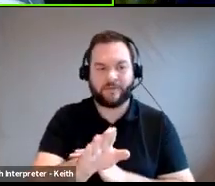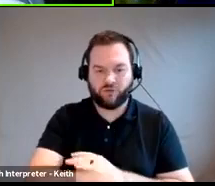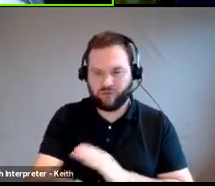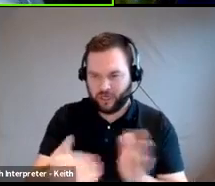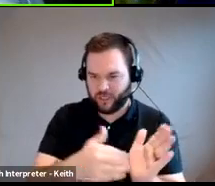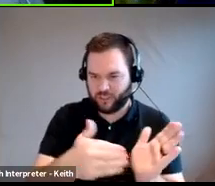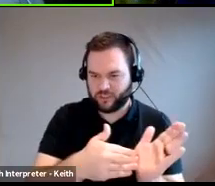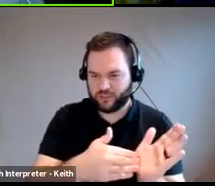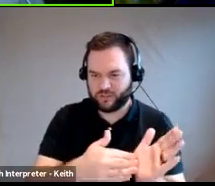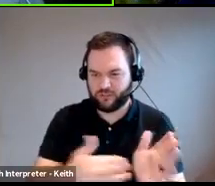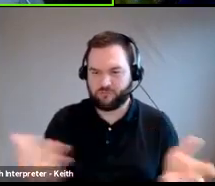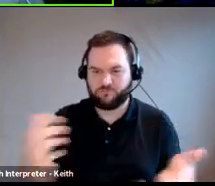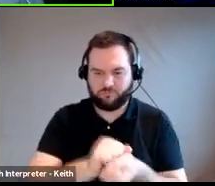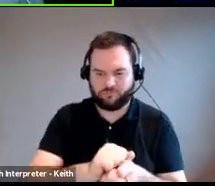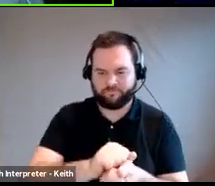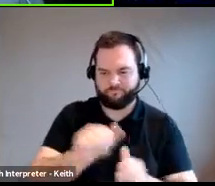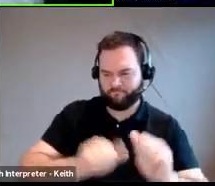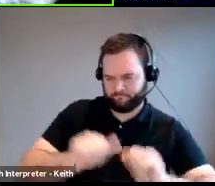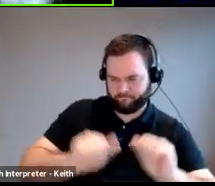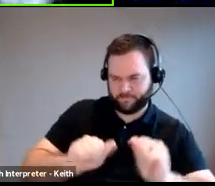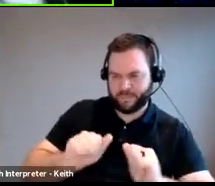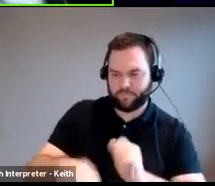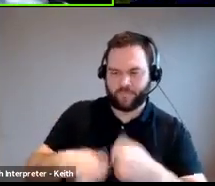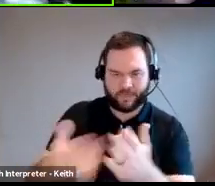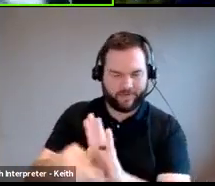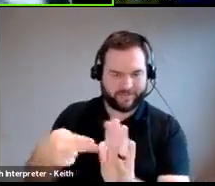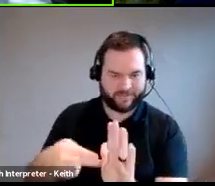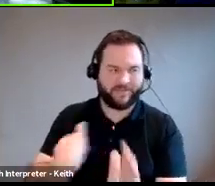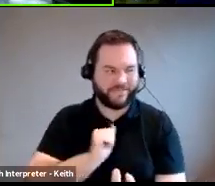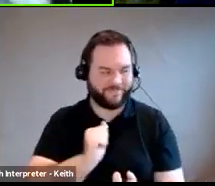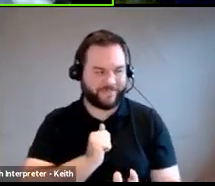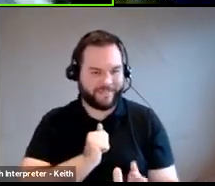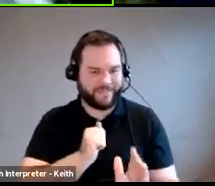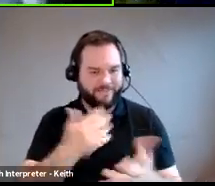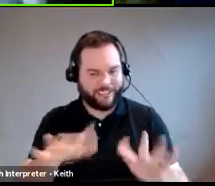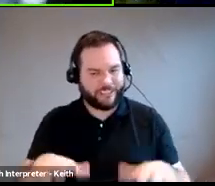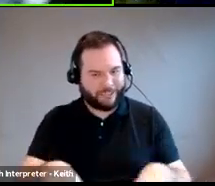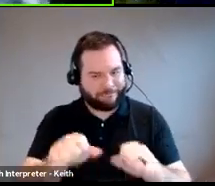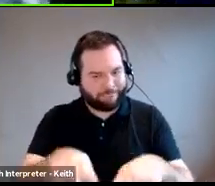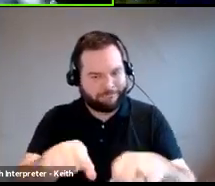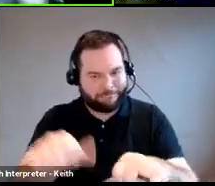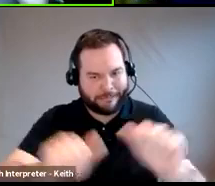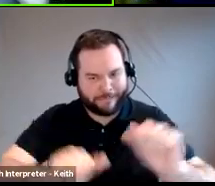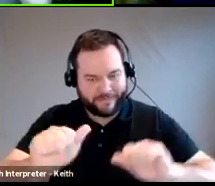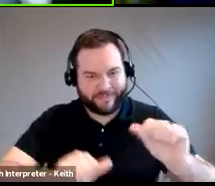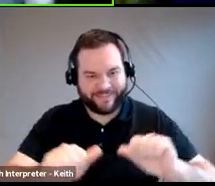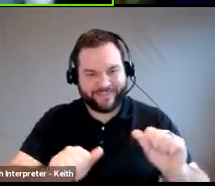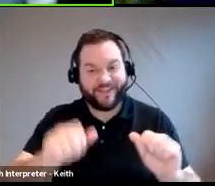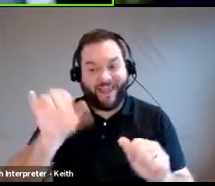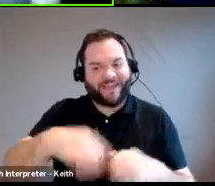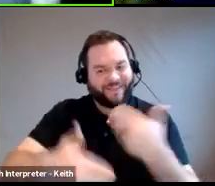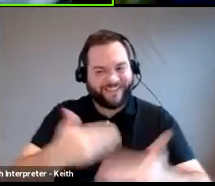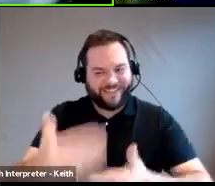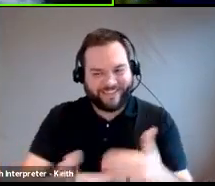conjunction with a developmental Pediatrician or a pediatrician. will give that diagnosis, I will give that diagnosis, I know because we've had many of those.